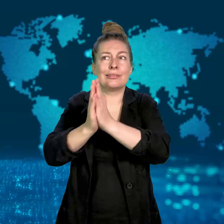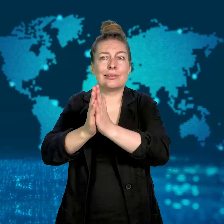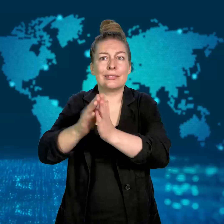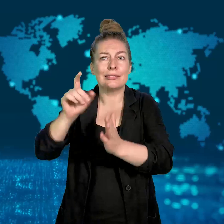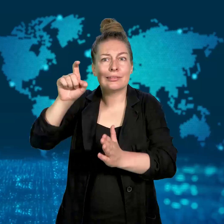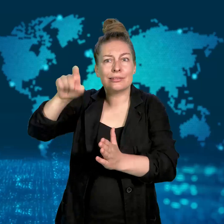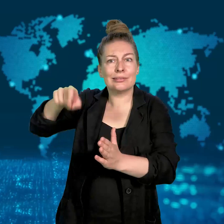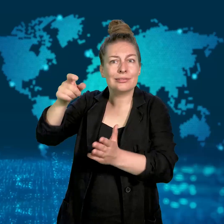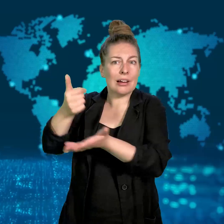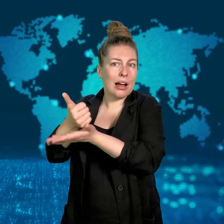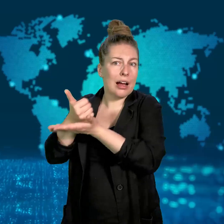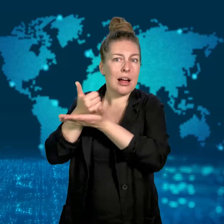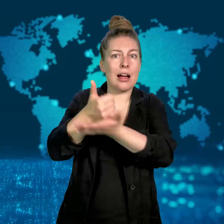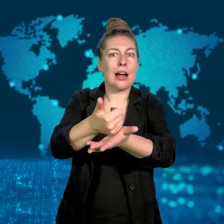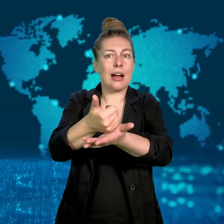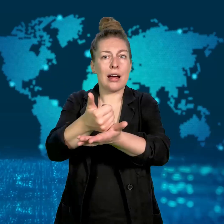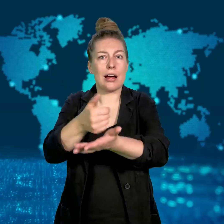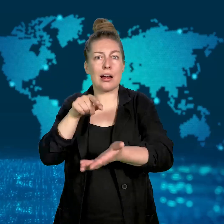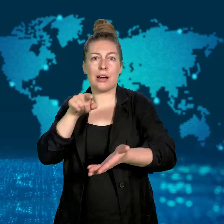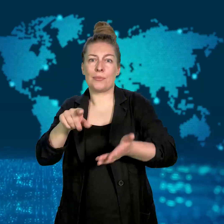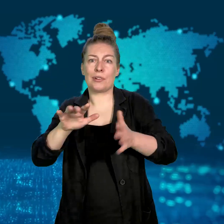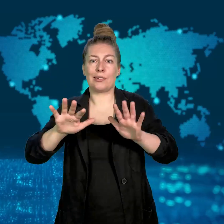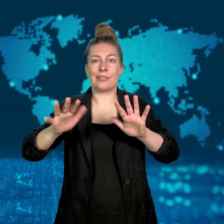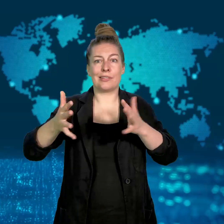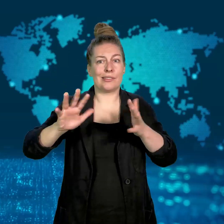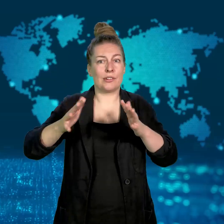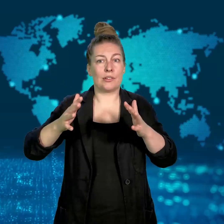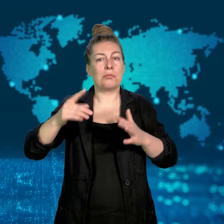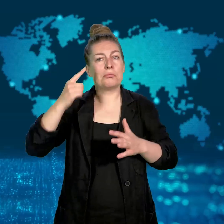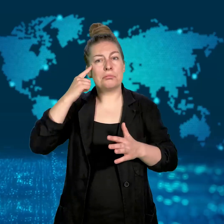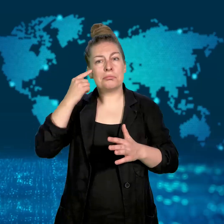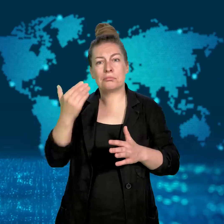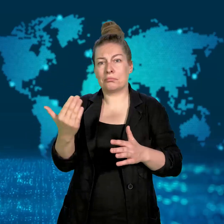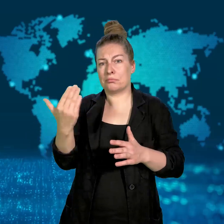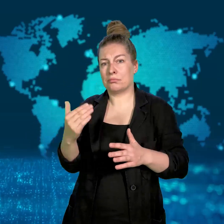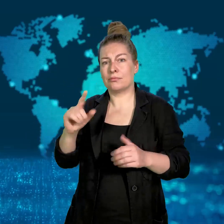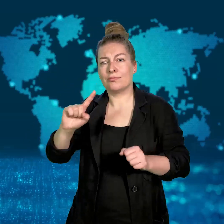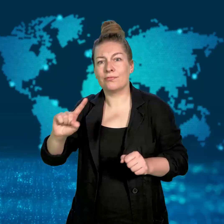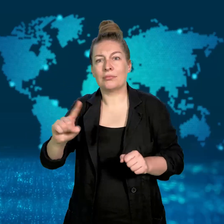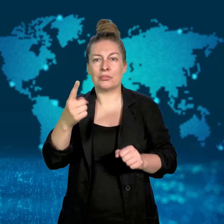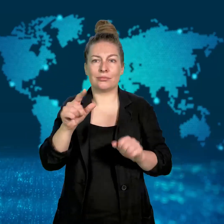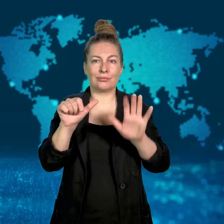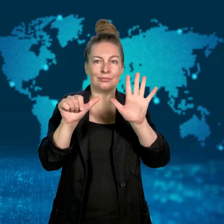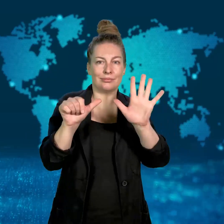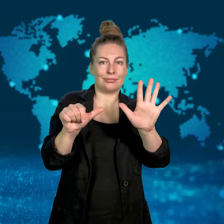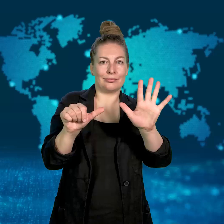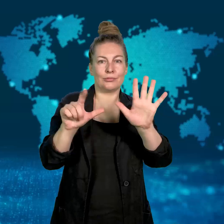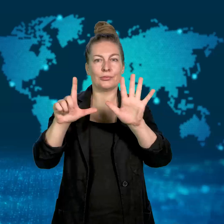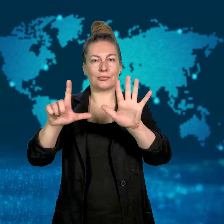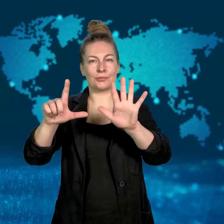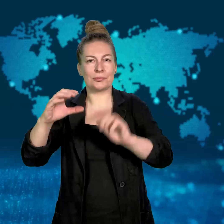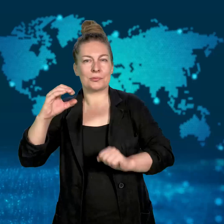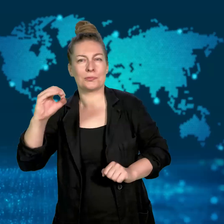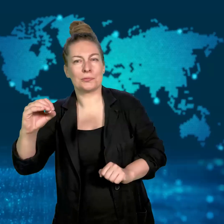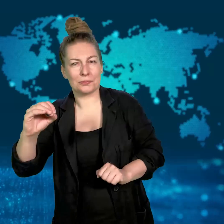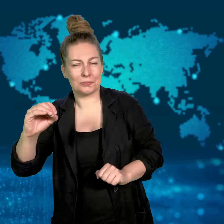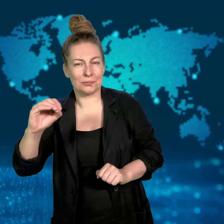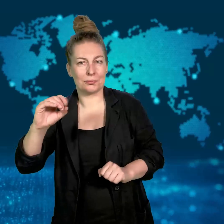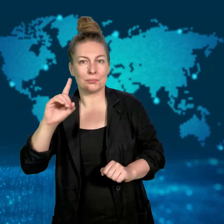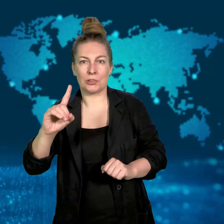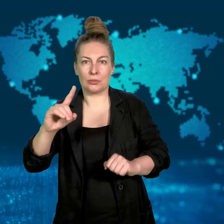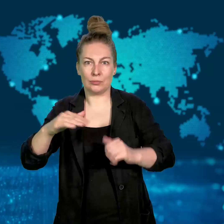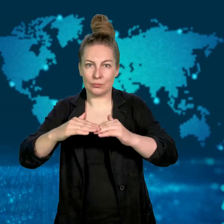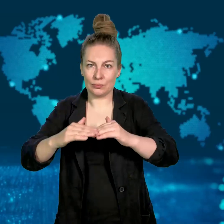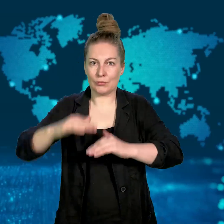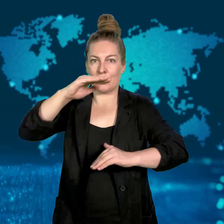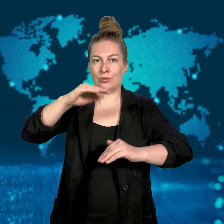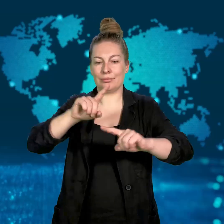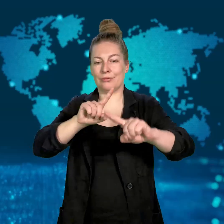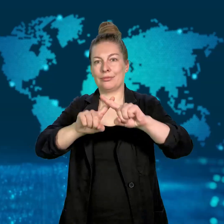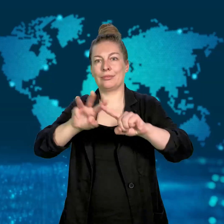the UN that more than 2,000 people were likely buried following Friday's landslide